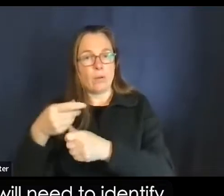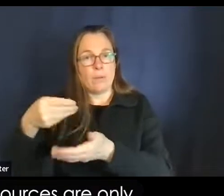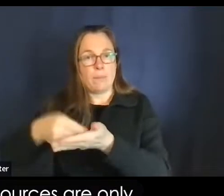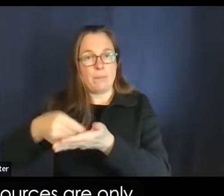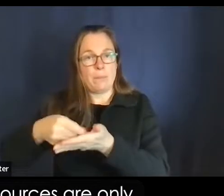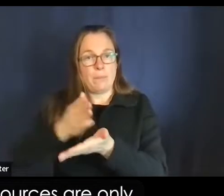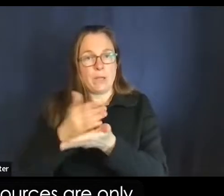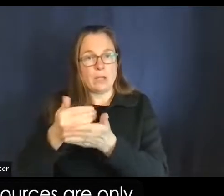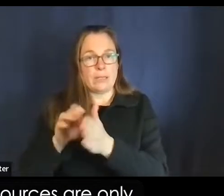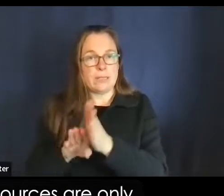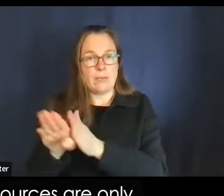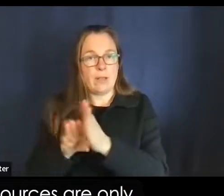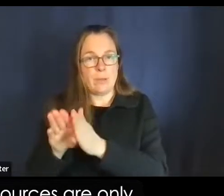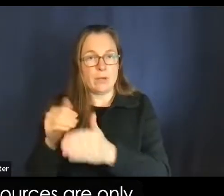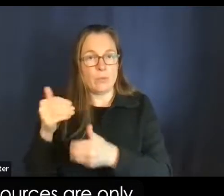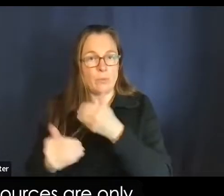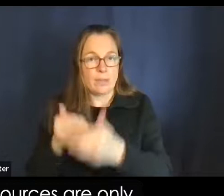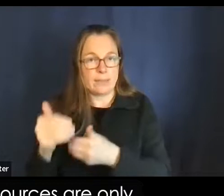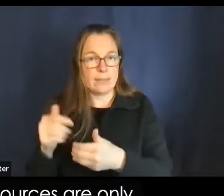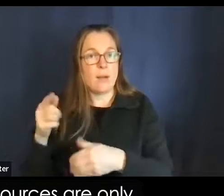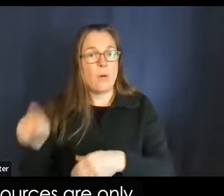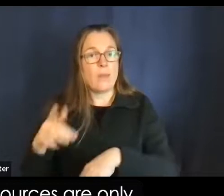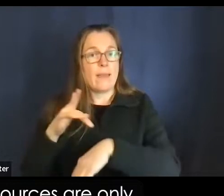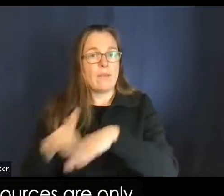Ongoing general fund resources are only available in our annual budget processes.